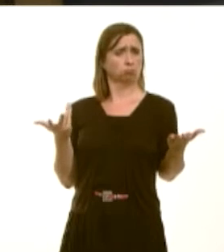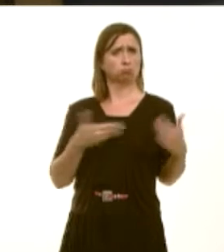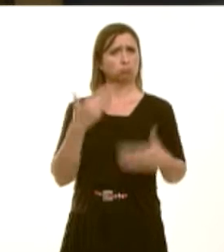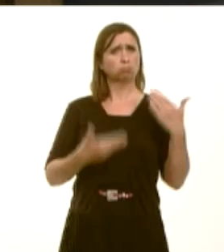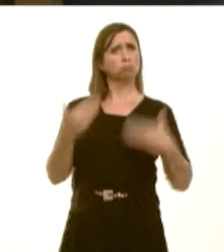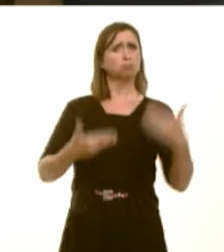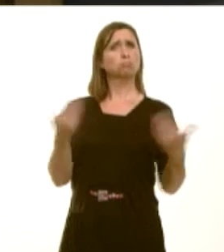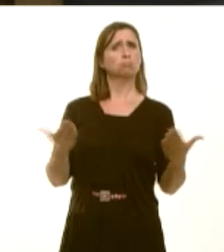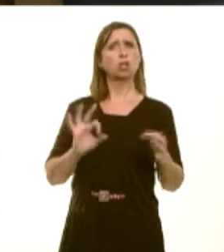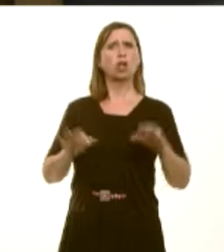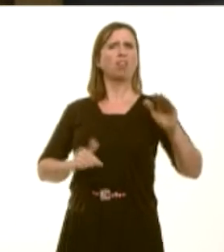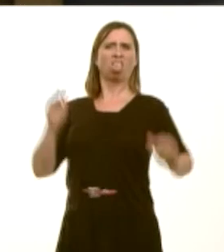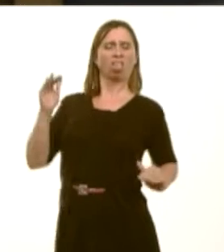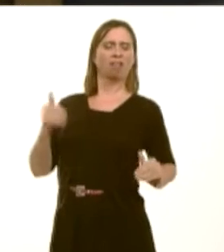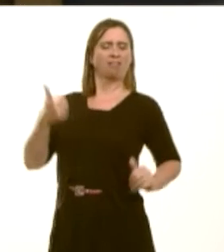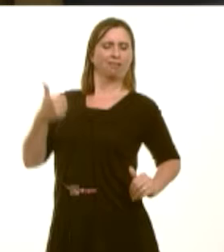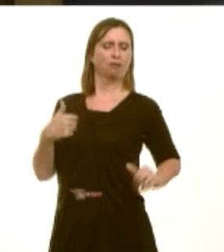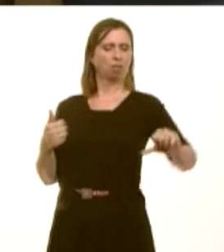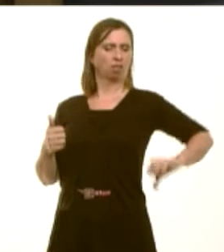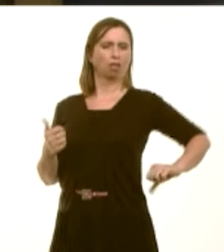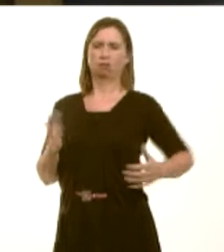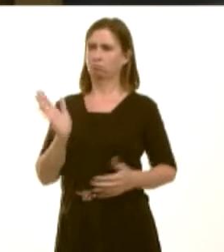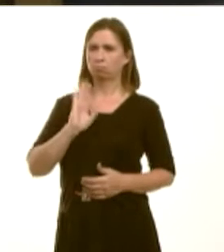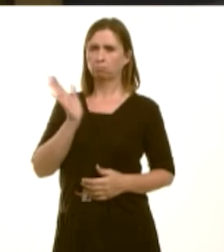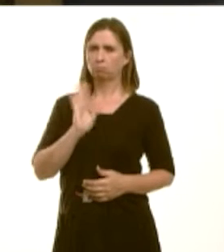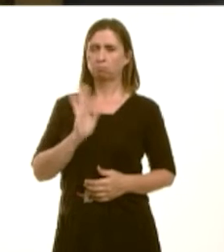of the banks, and there isnít much difference between paying a mortgage and paying rent.